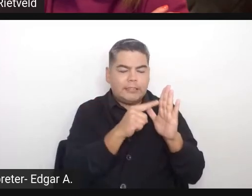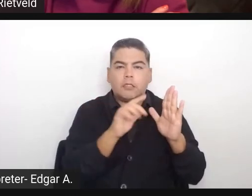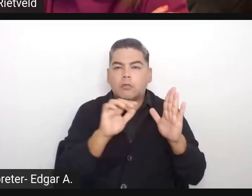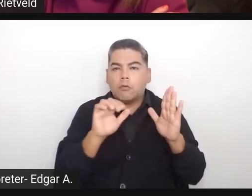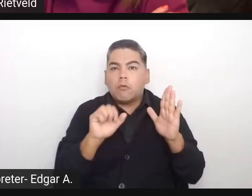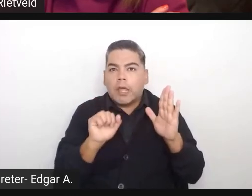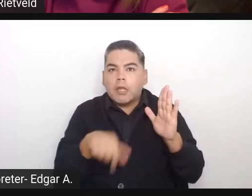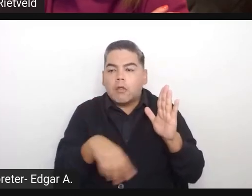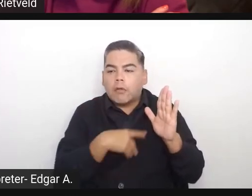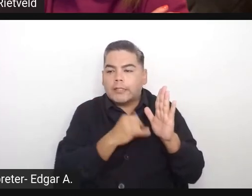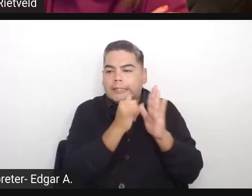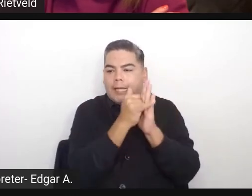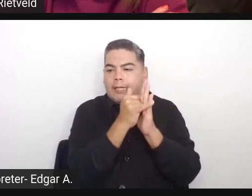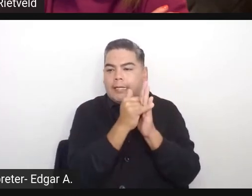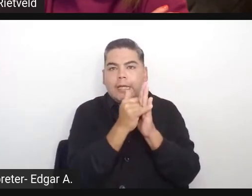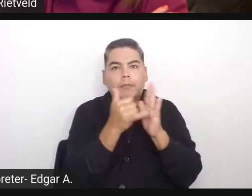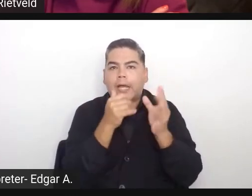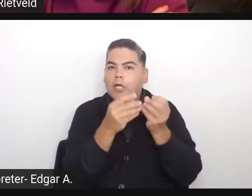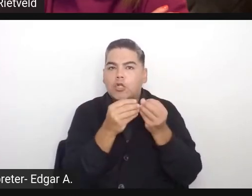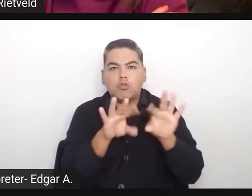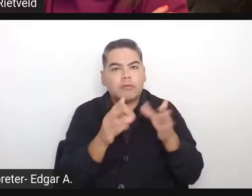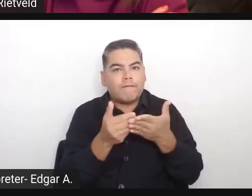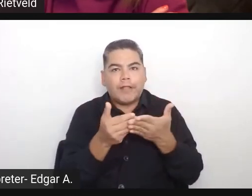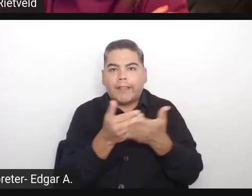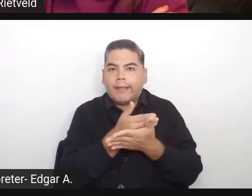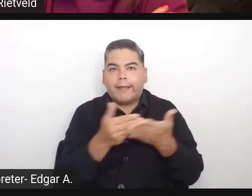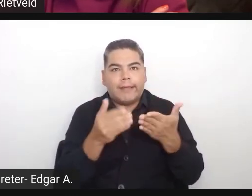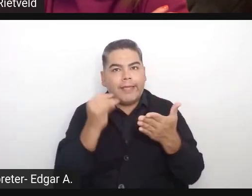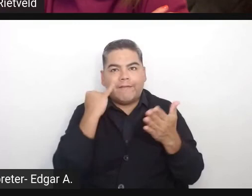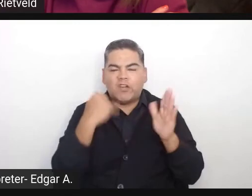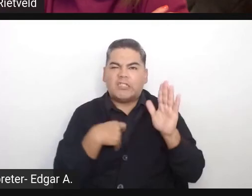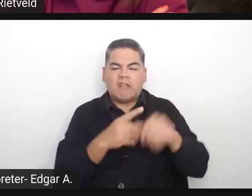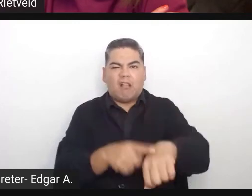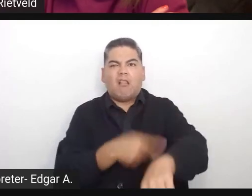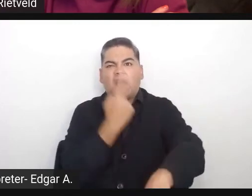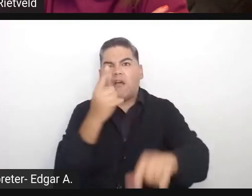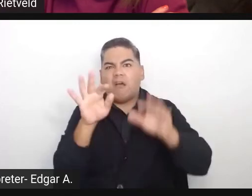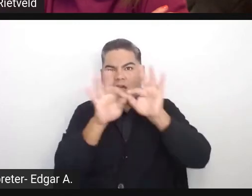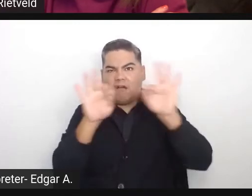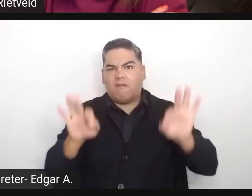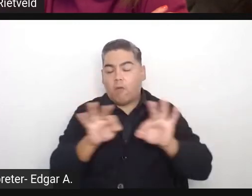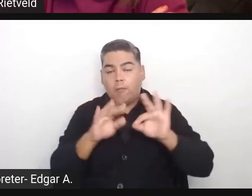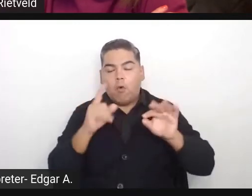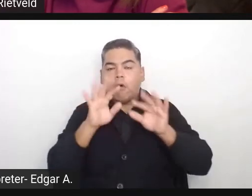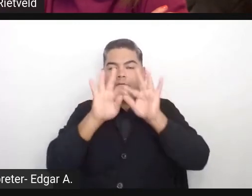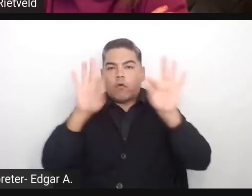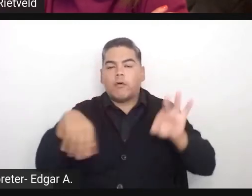"Okay, I'm not going to lose all my input, especially for longer forms, and especially for forms that are broken up in different steps?"